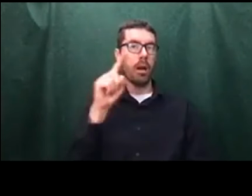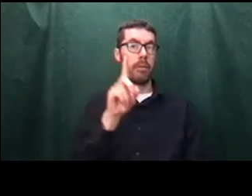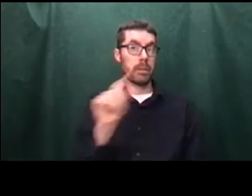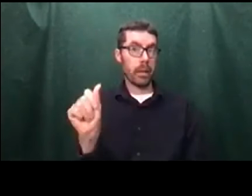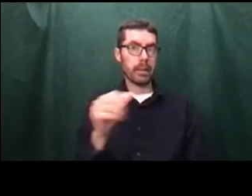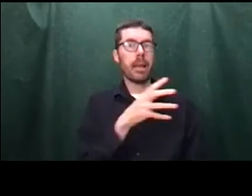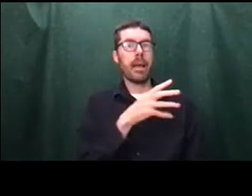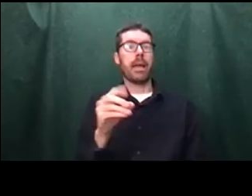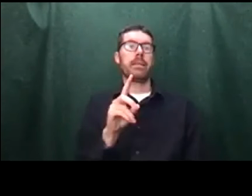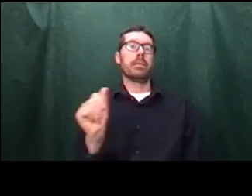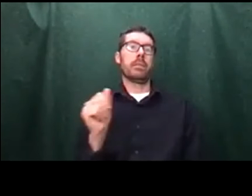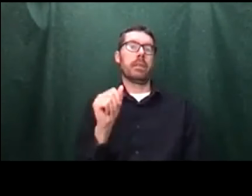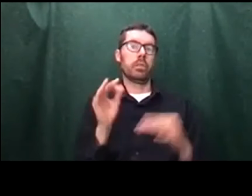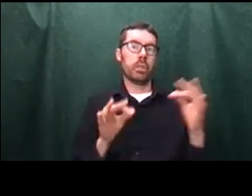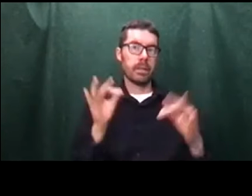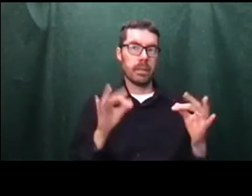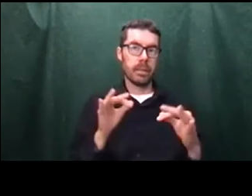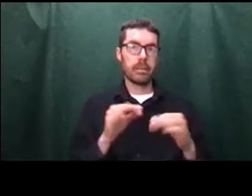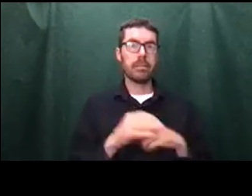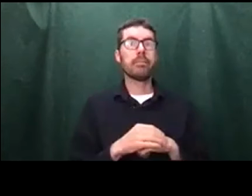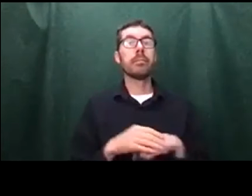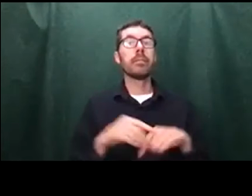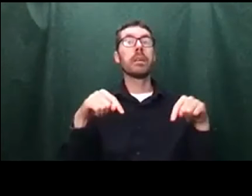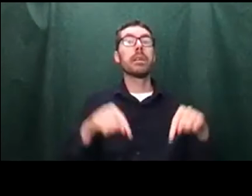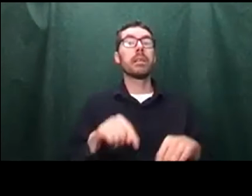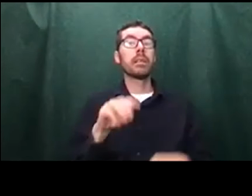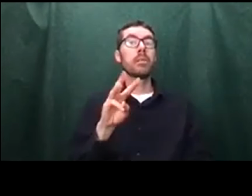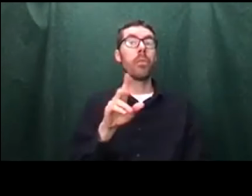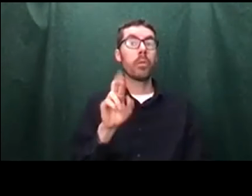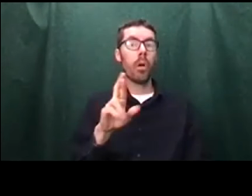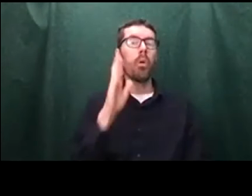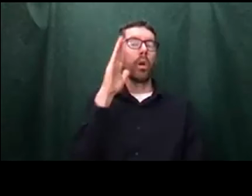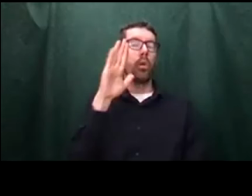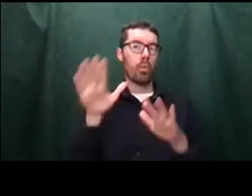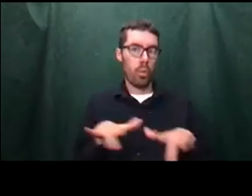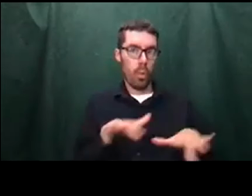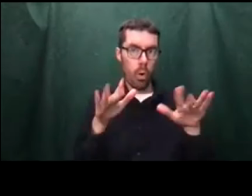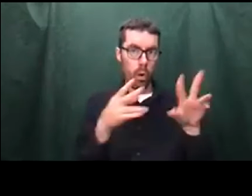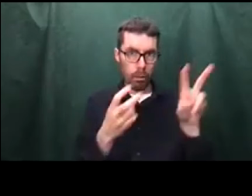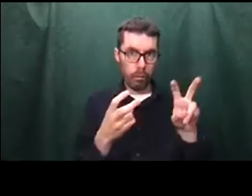Justice. And this webinar is being recorded and has live captioning and American sign